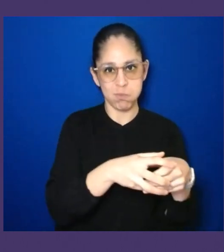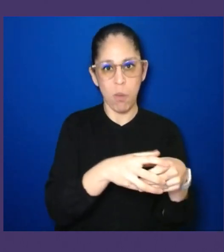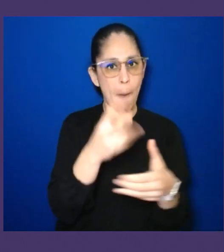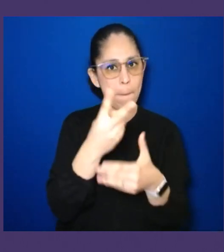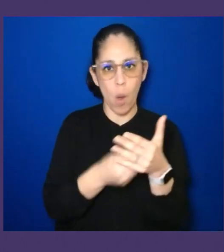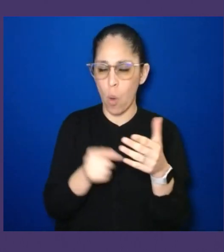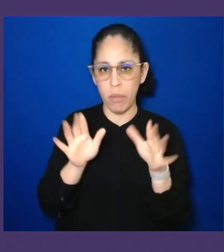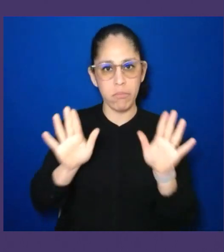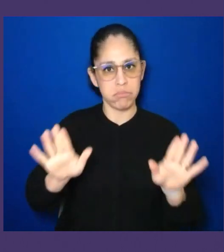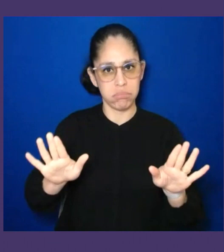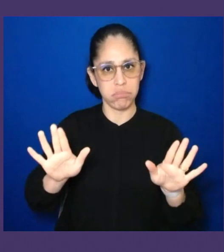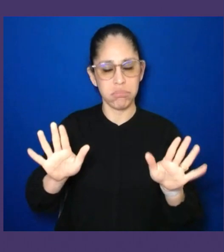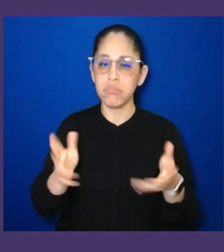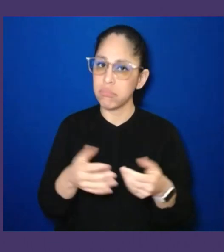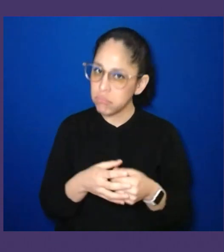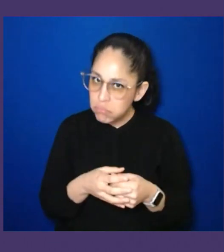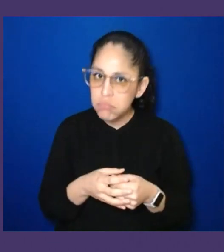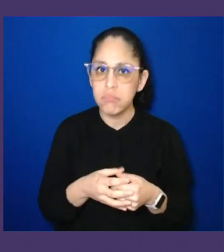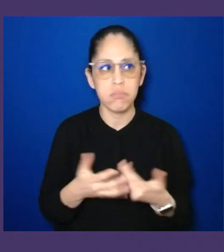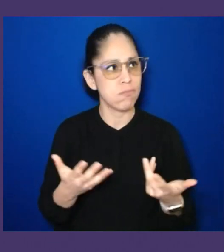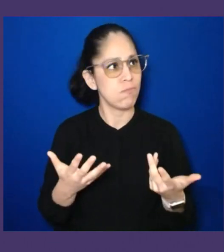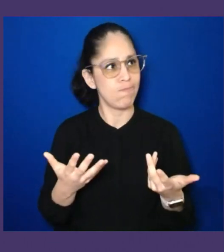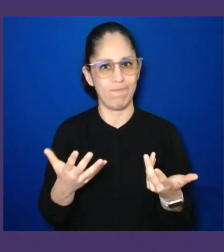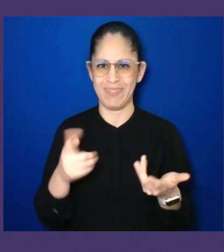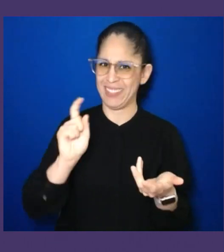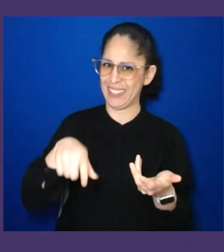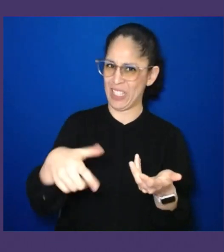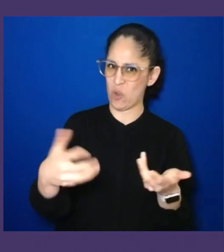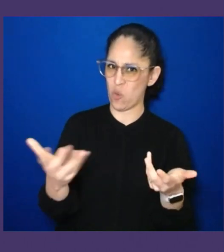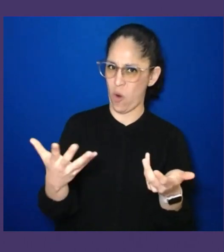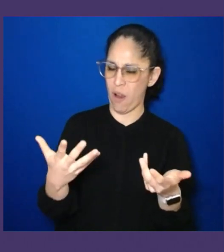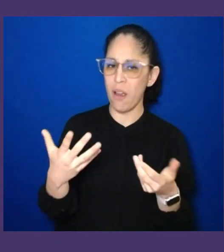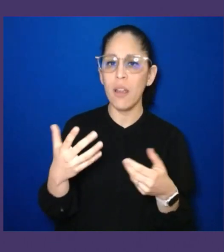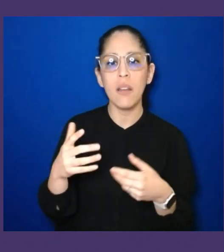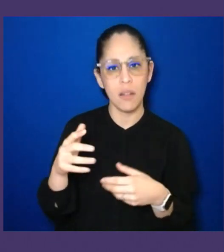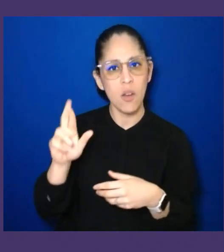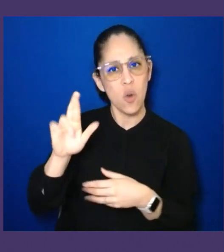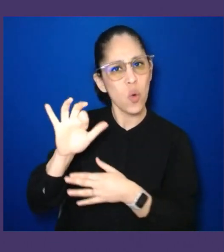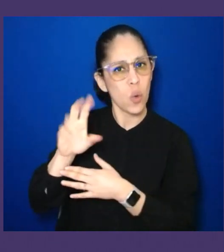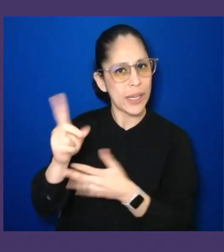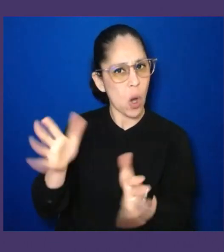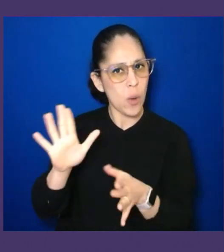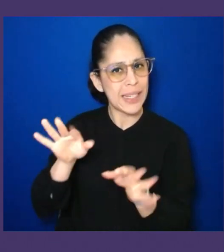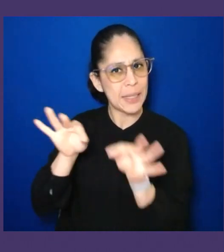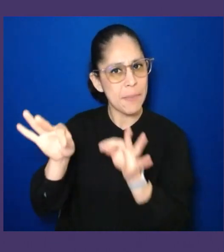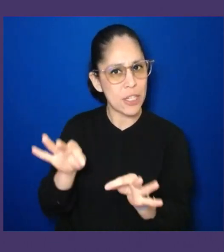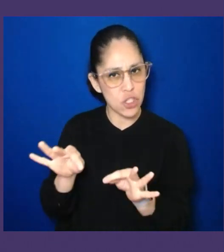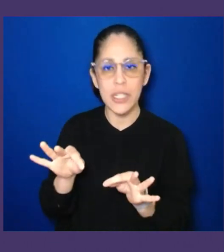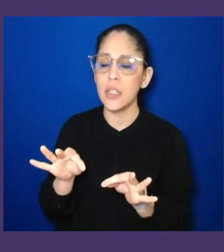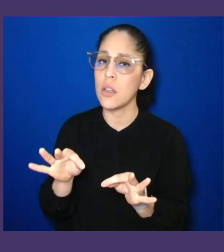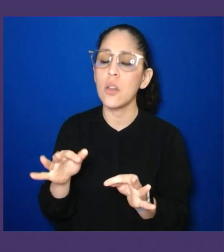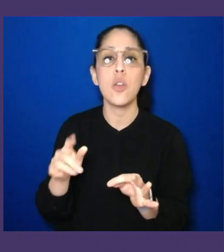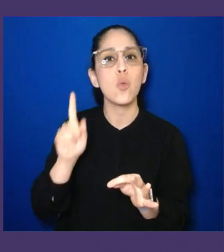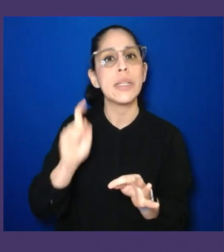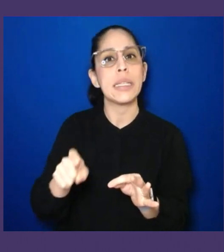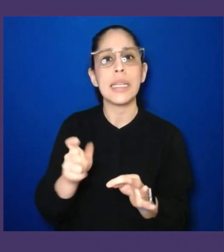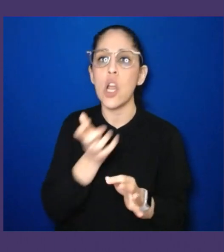What has been needed is, as Reid was mentioning, a grassroots movement of